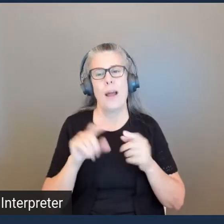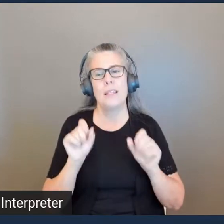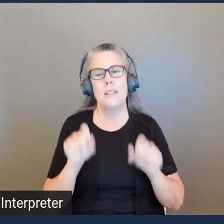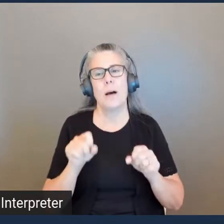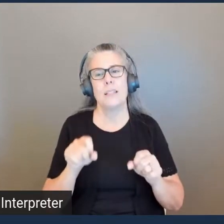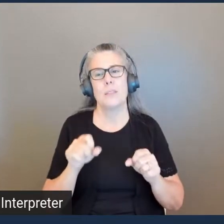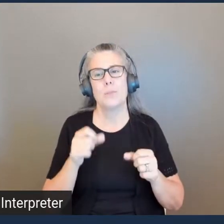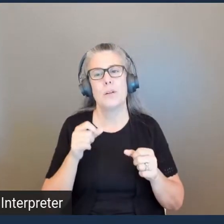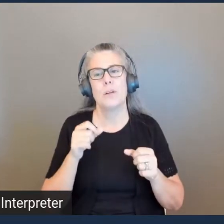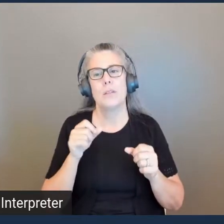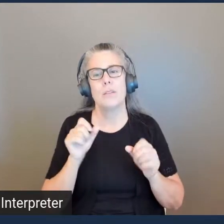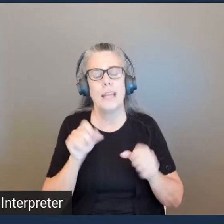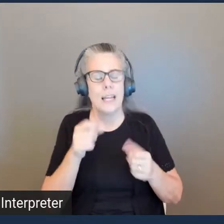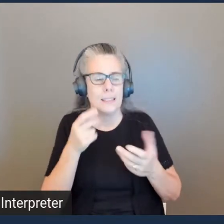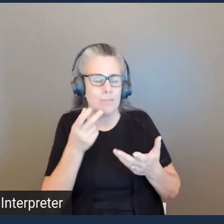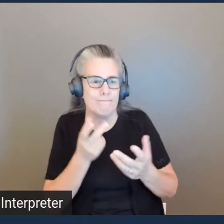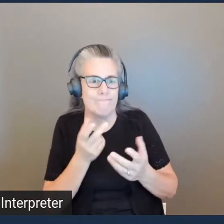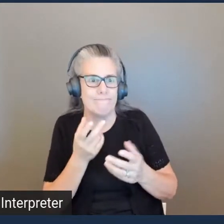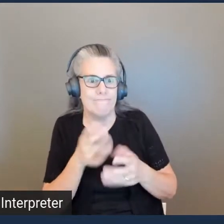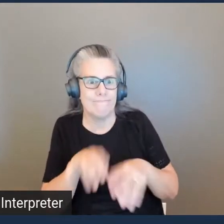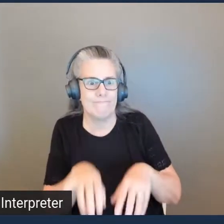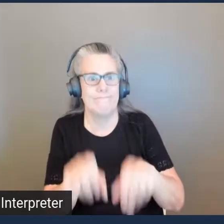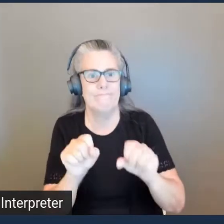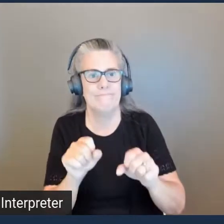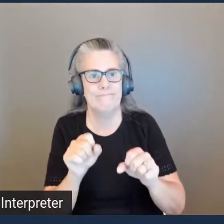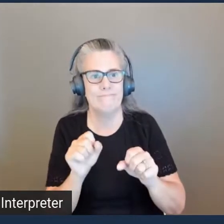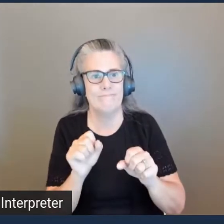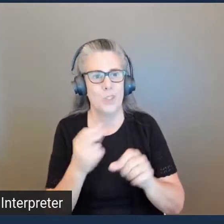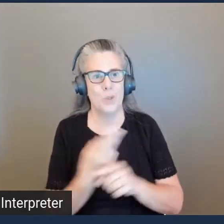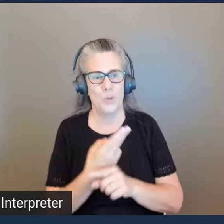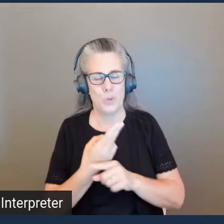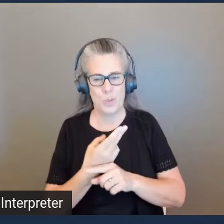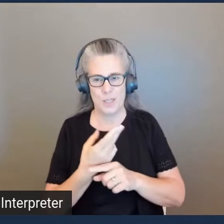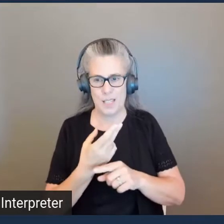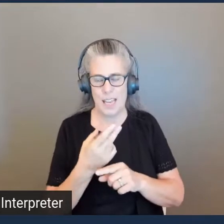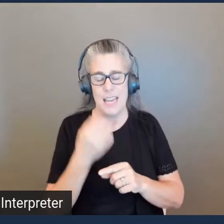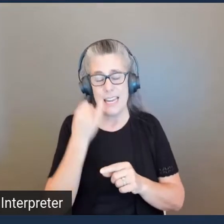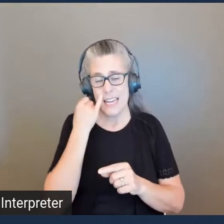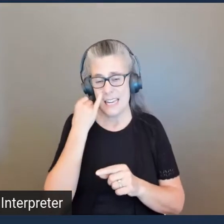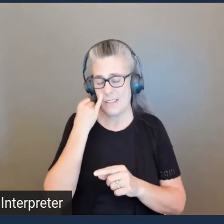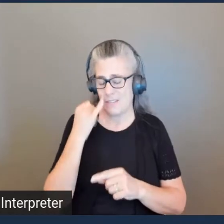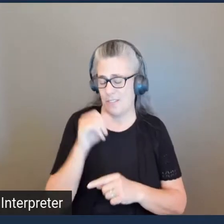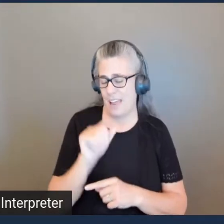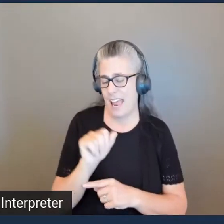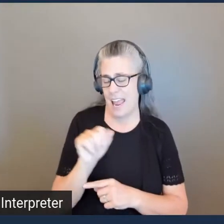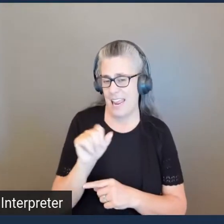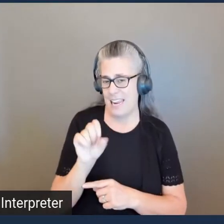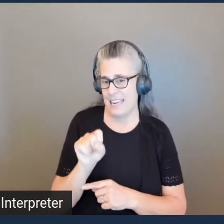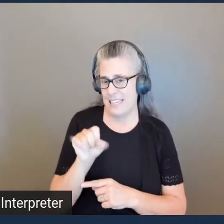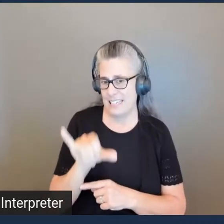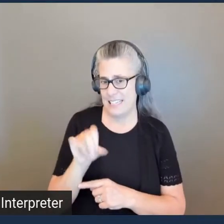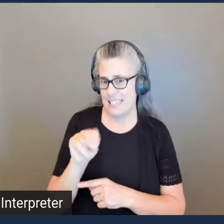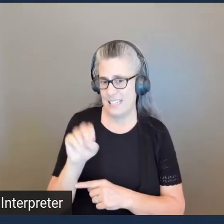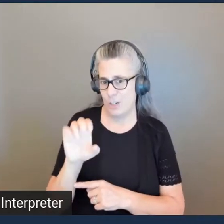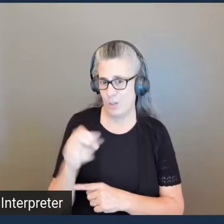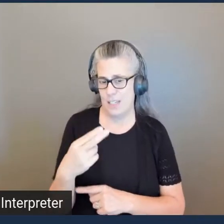And you said if it's a cross, if asynchronous is a cross between the two where you're able to take batch.